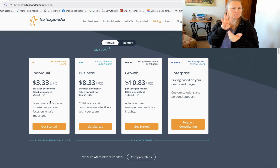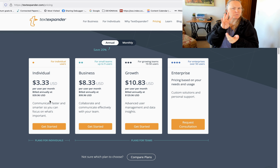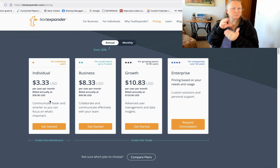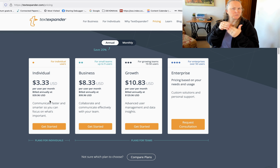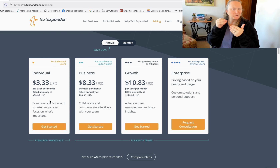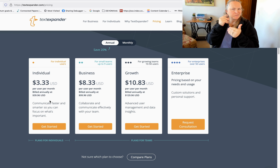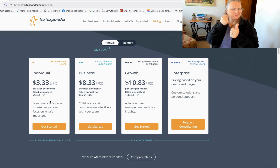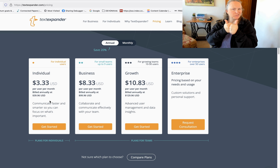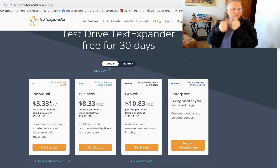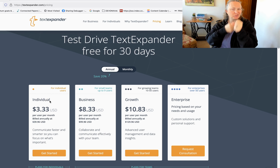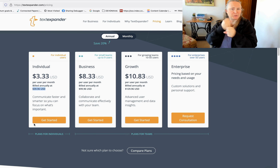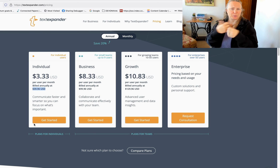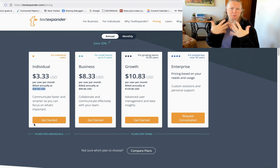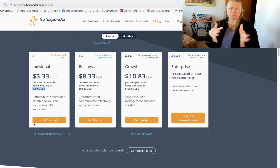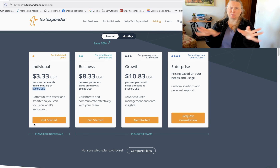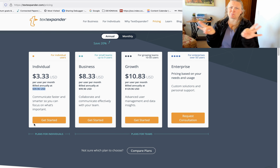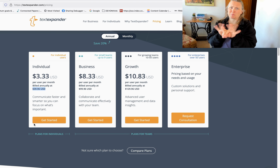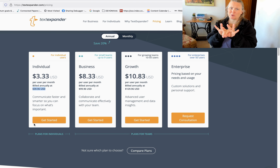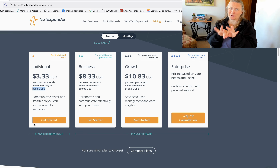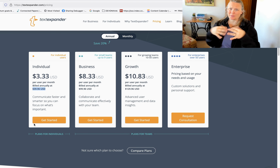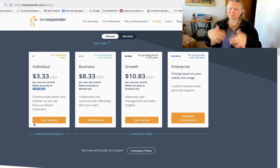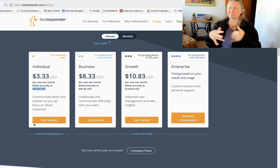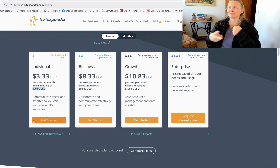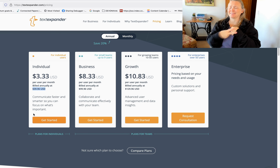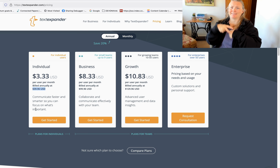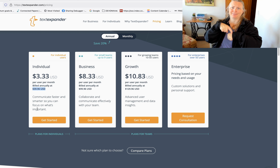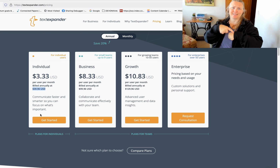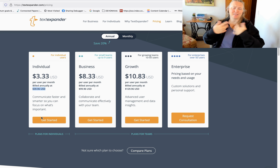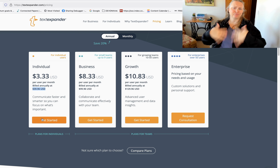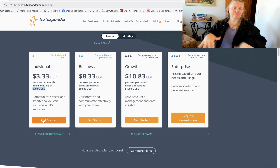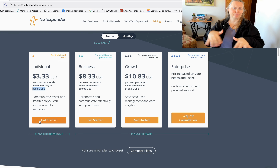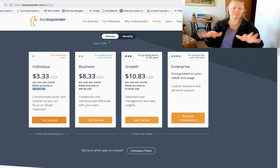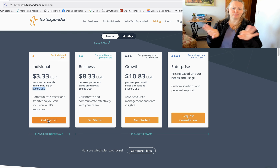Totally worth it to me it saves so much time. It is well worth the $40 a year.